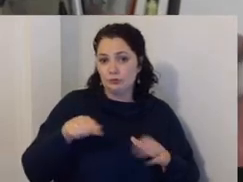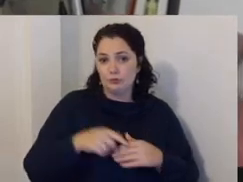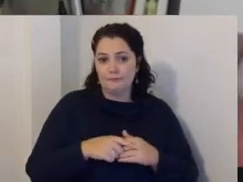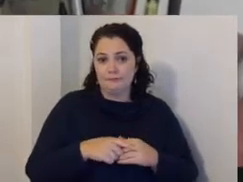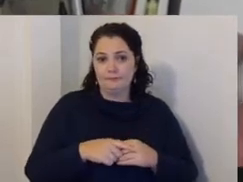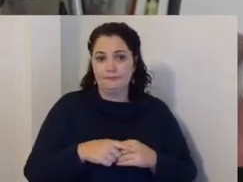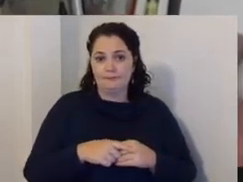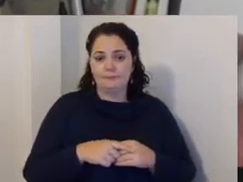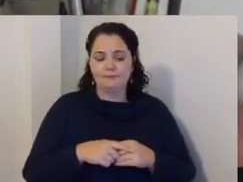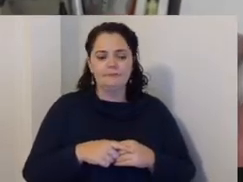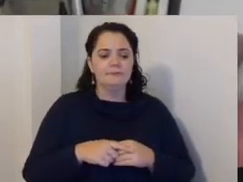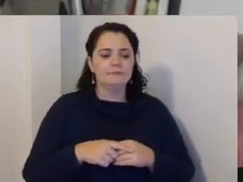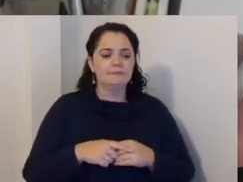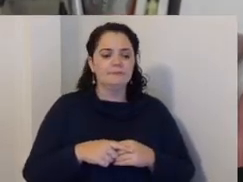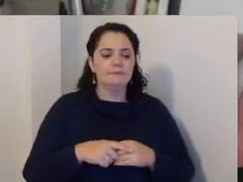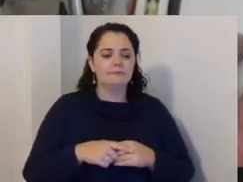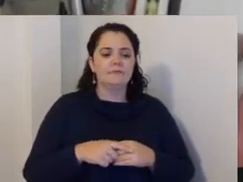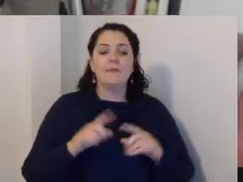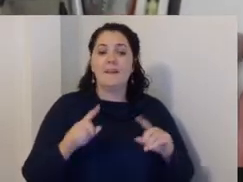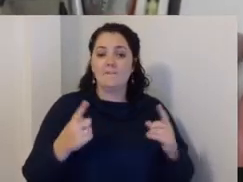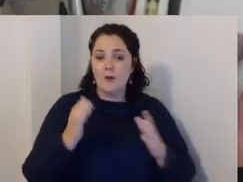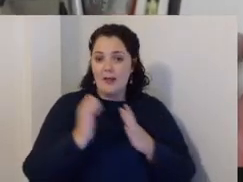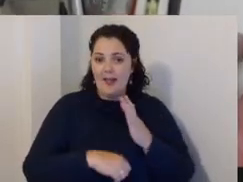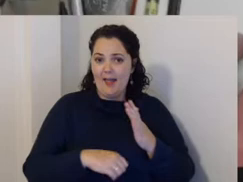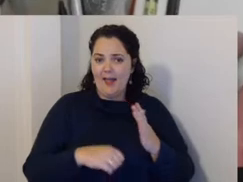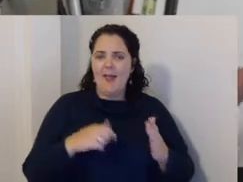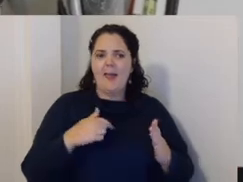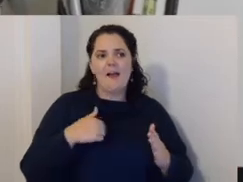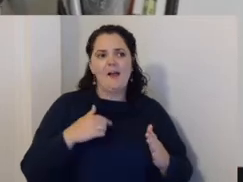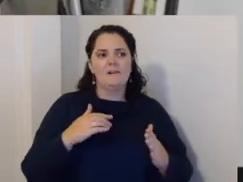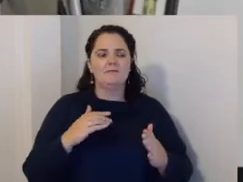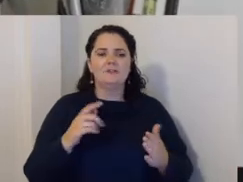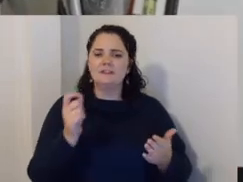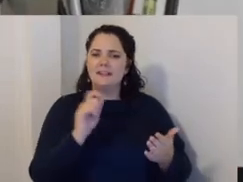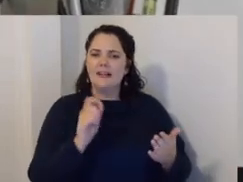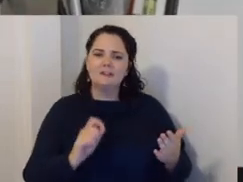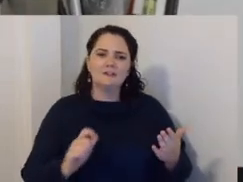sketching in that hard pencil and contrary to everything you've ever been told about sketching